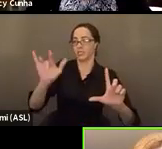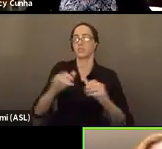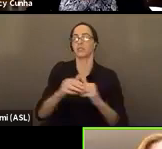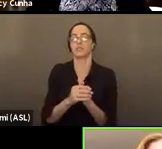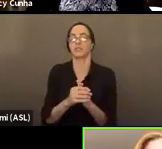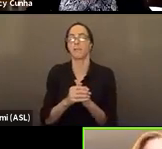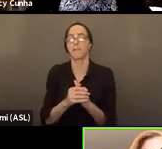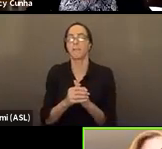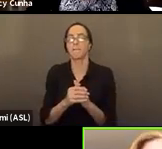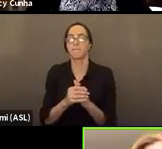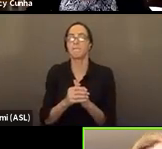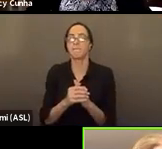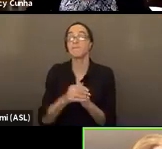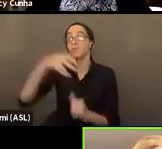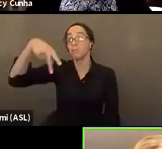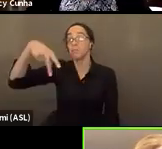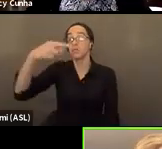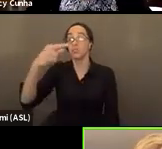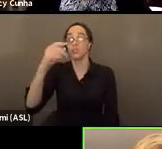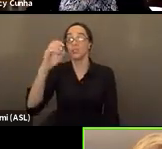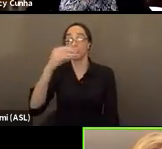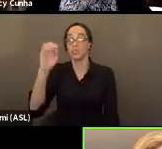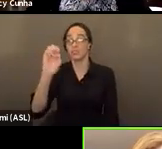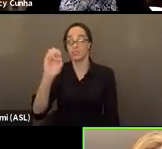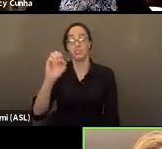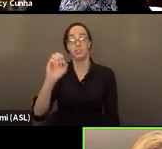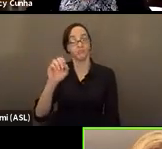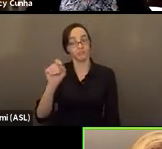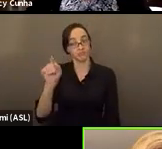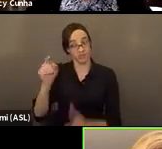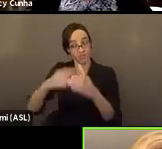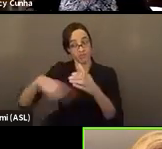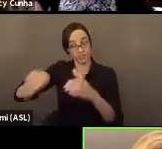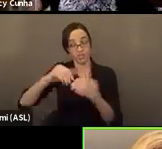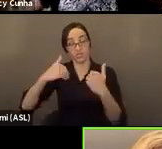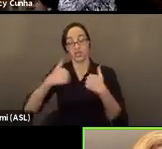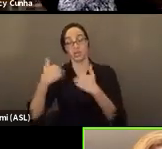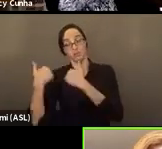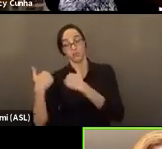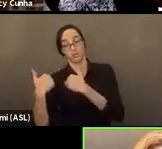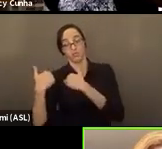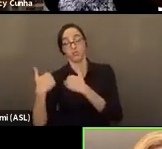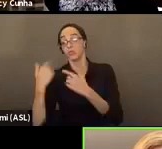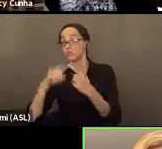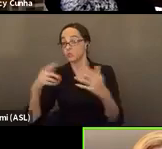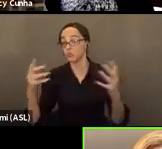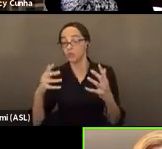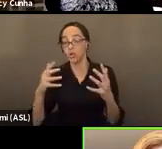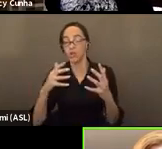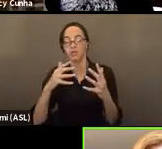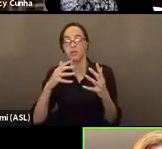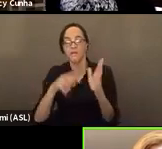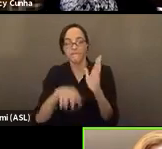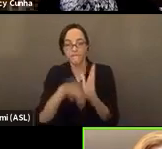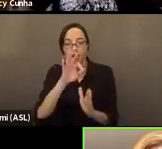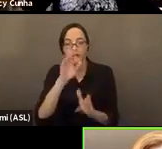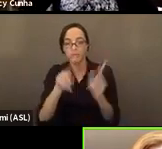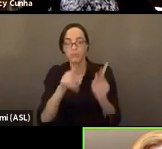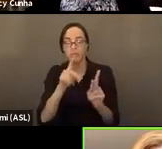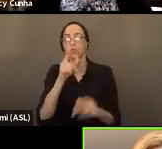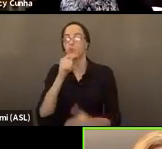uh locate and know where people are that have that medical equipment and notify them um but please be